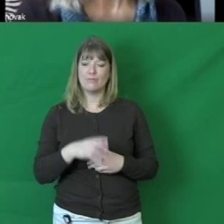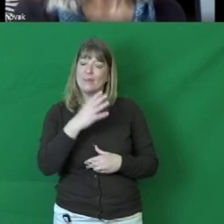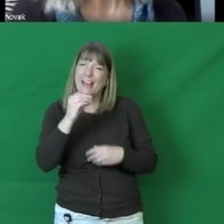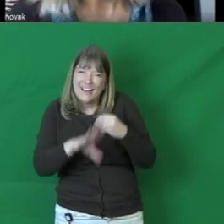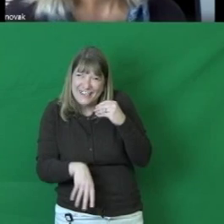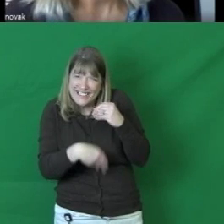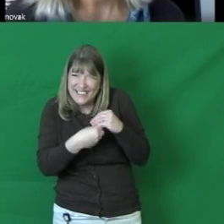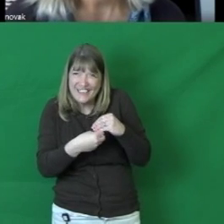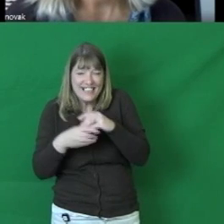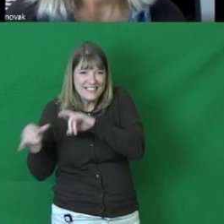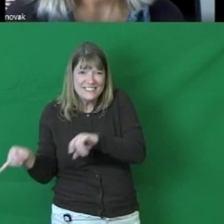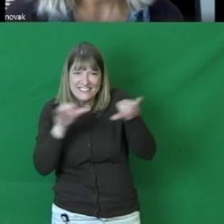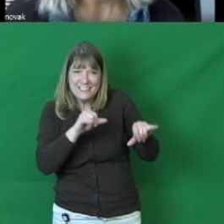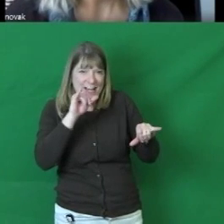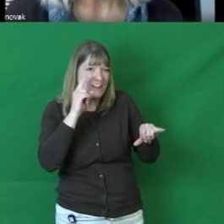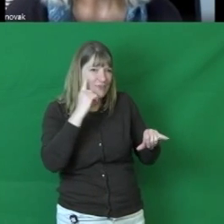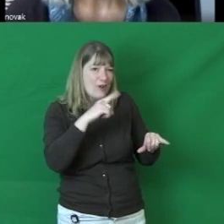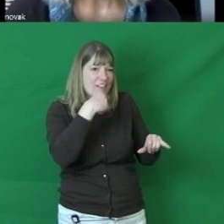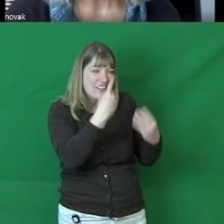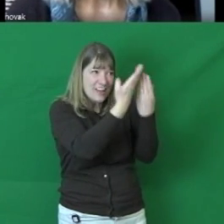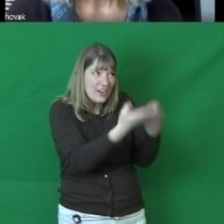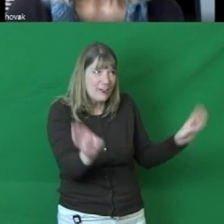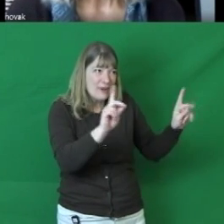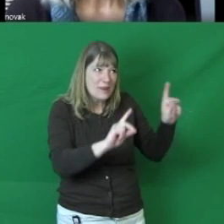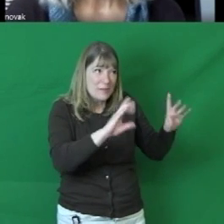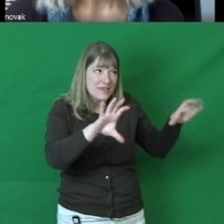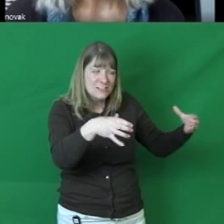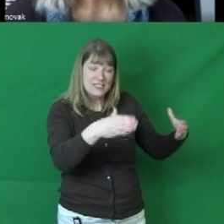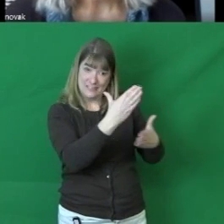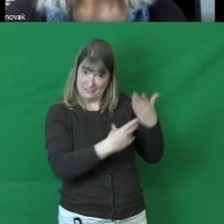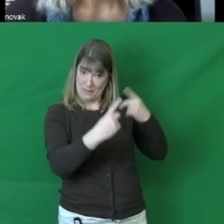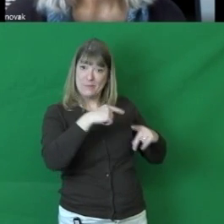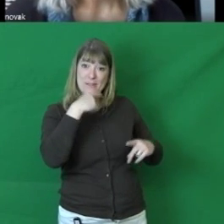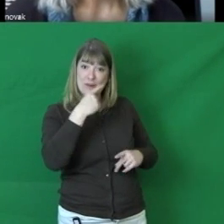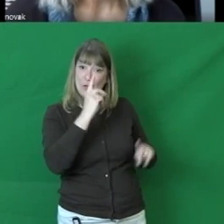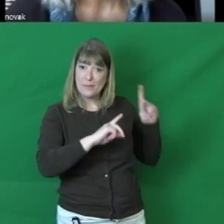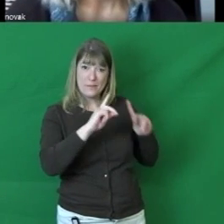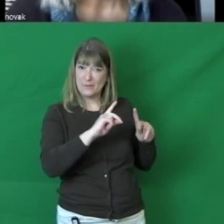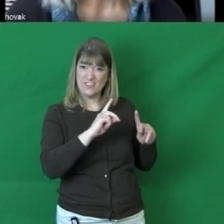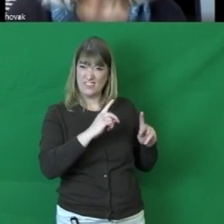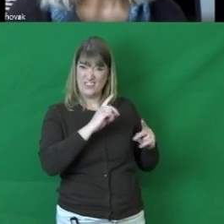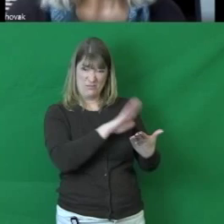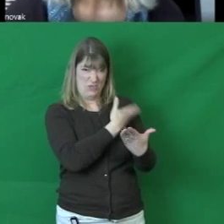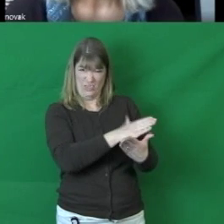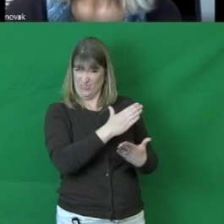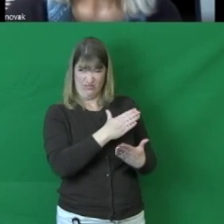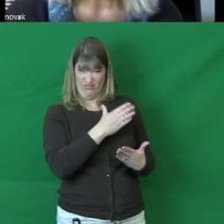May I add, just like the hearing population there are some hearing people, who don't enjoy music.